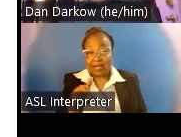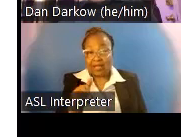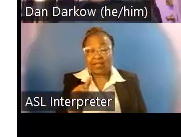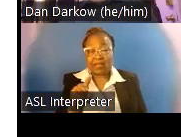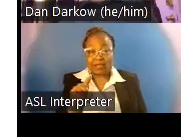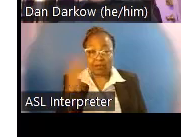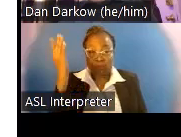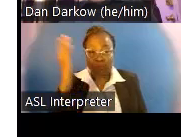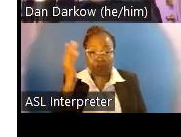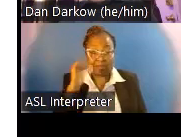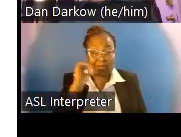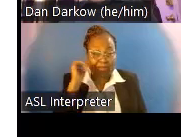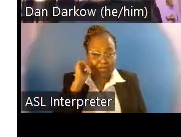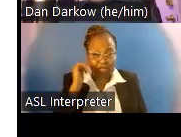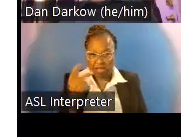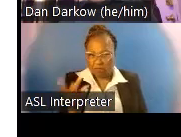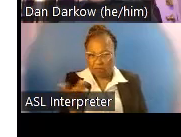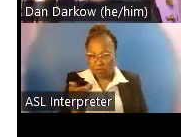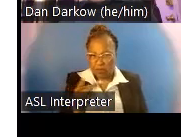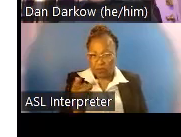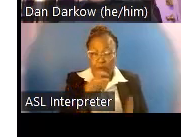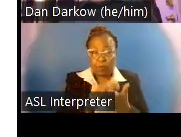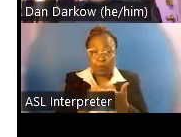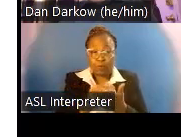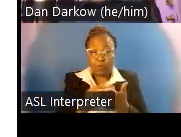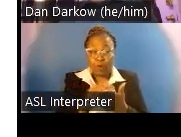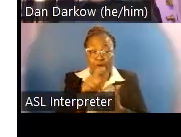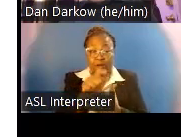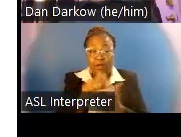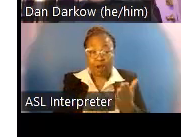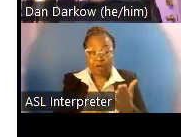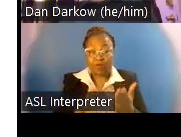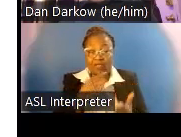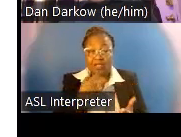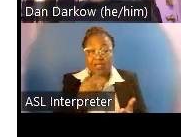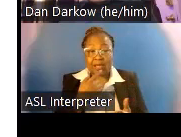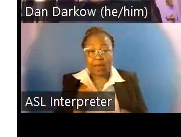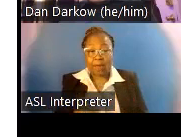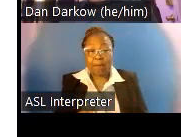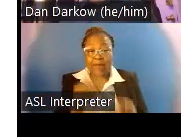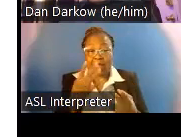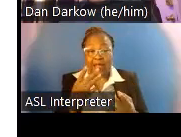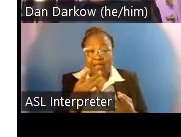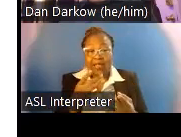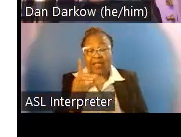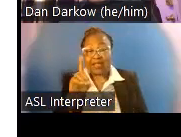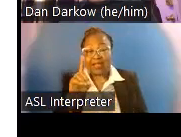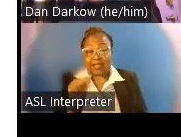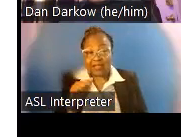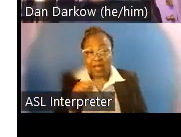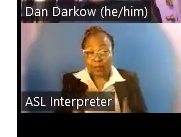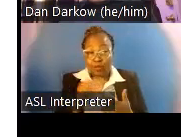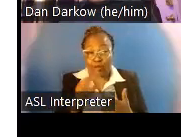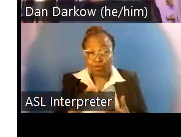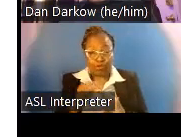they wrote an article together where they said that many disabled students don't learn about disability as community.